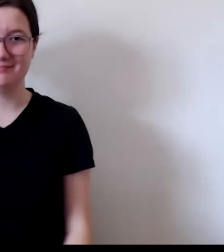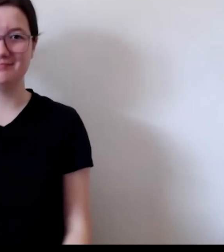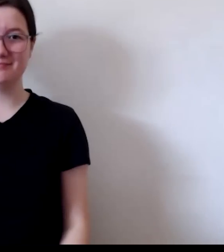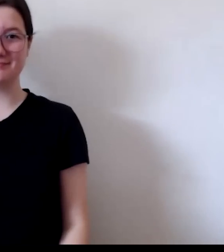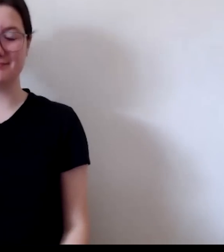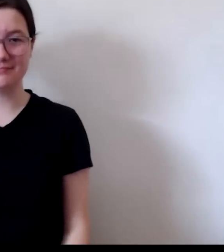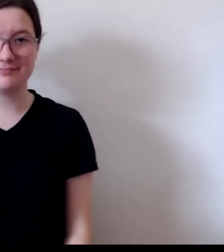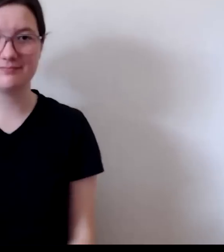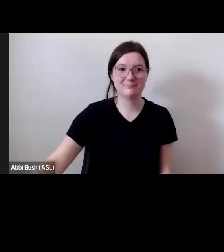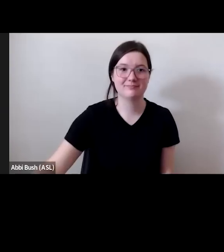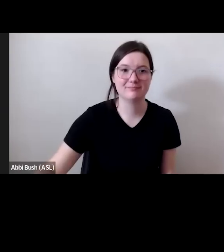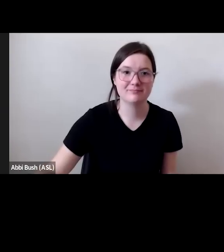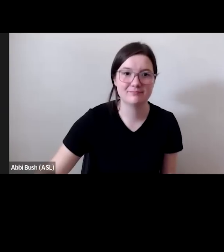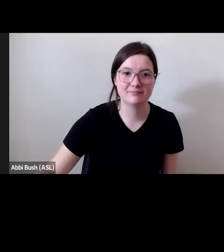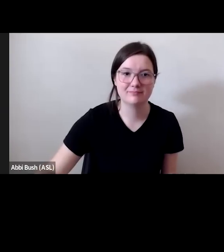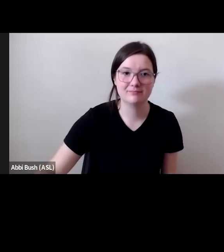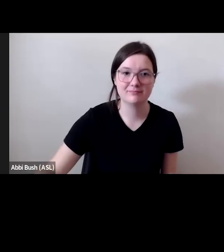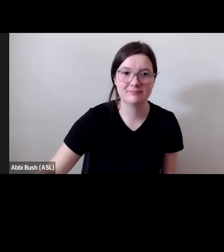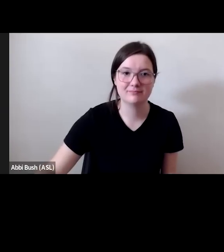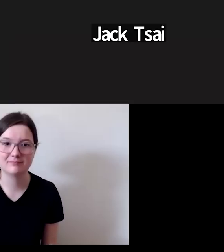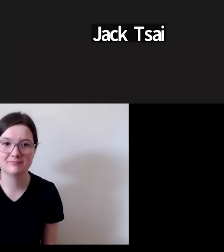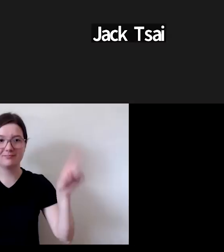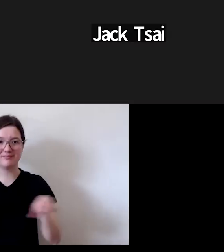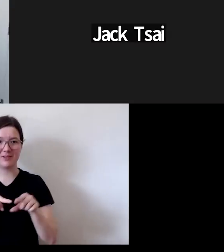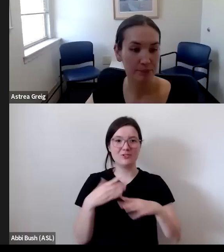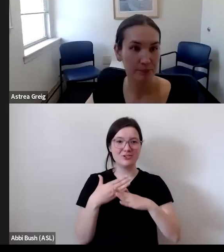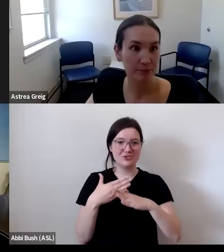and maybe the speakers can turn on their cameras as we